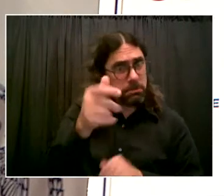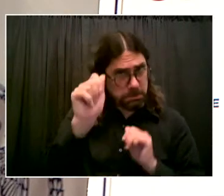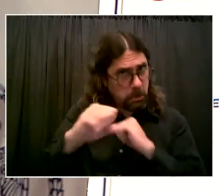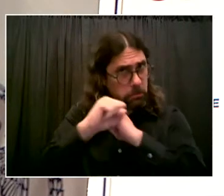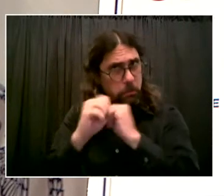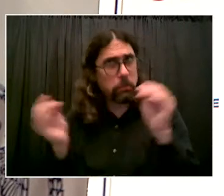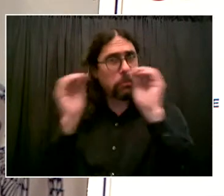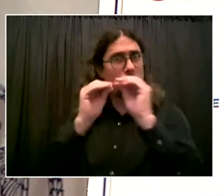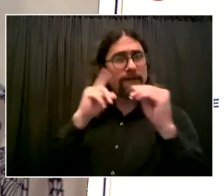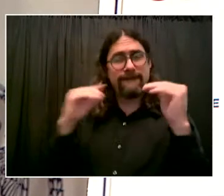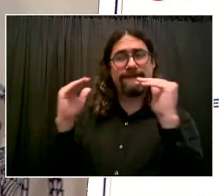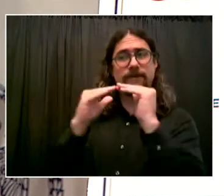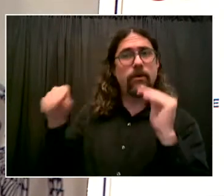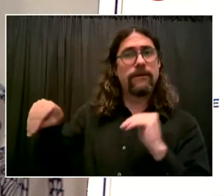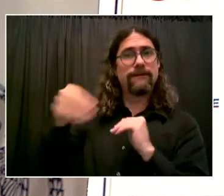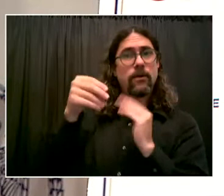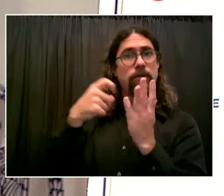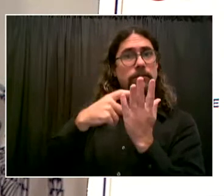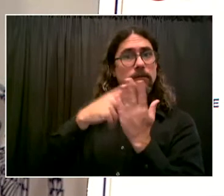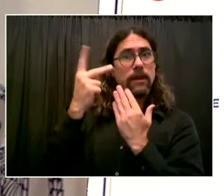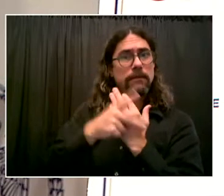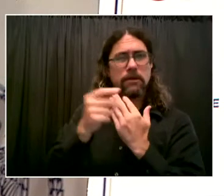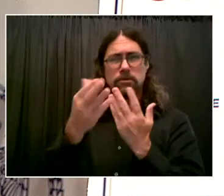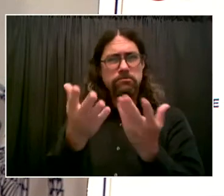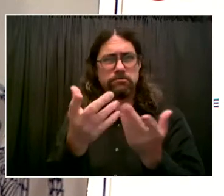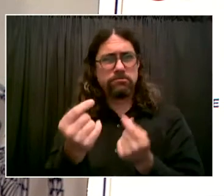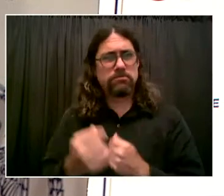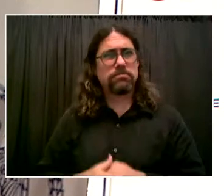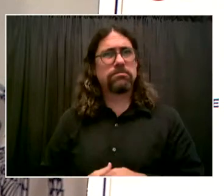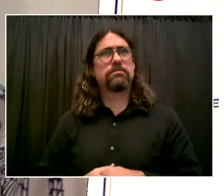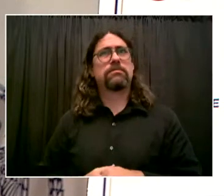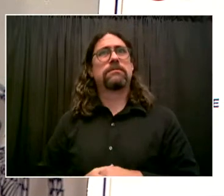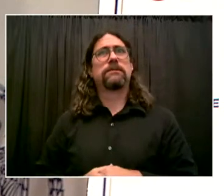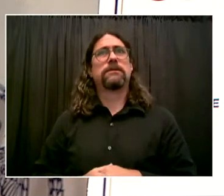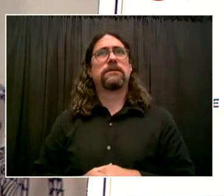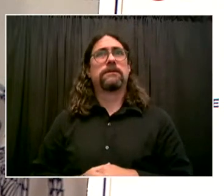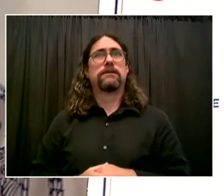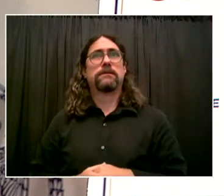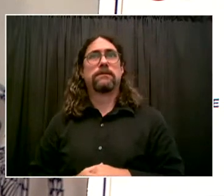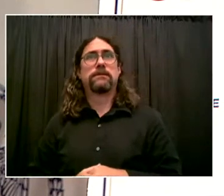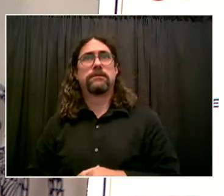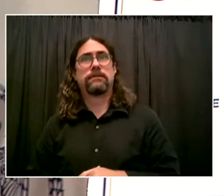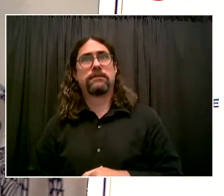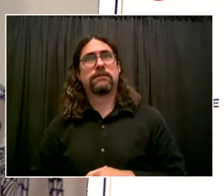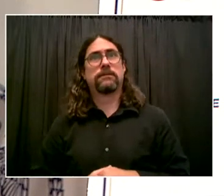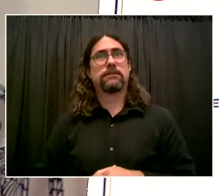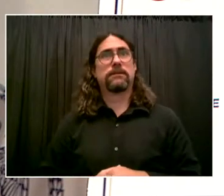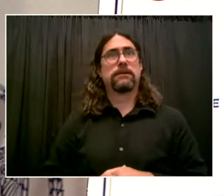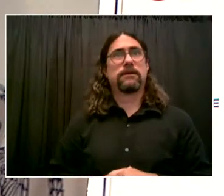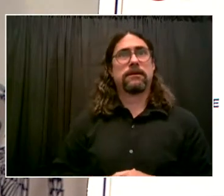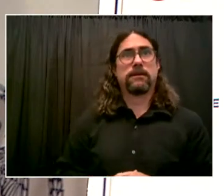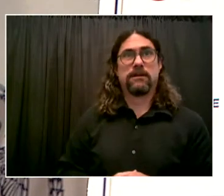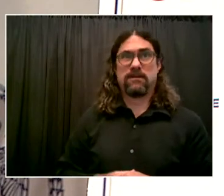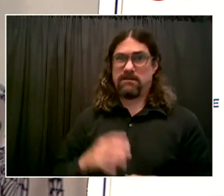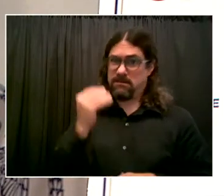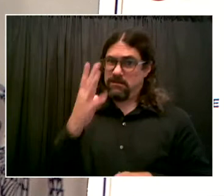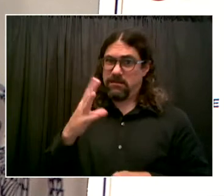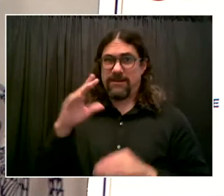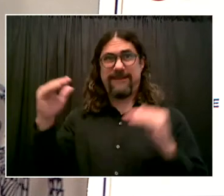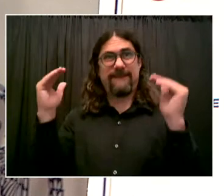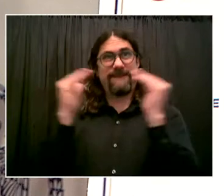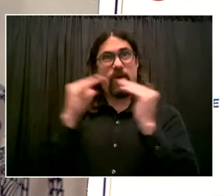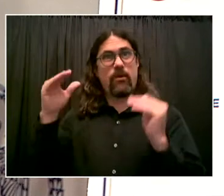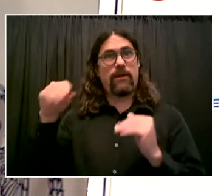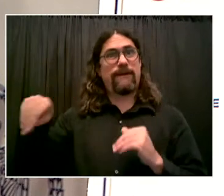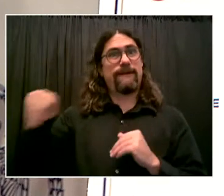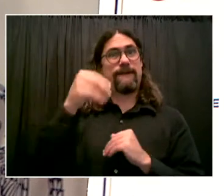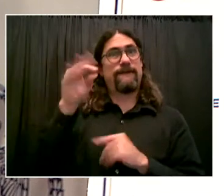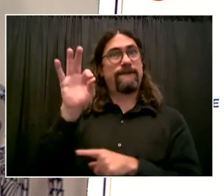NOTICED?